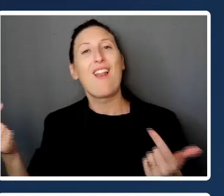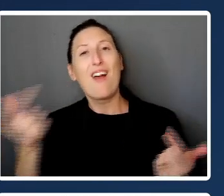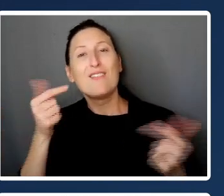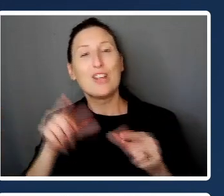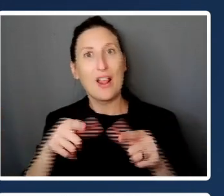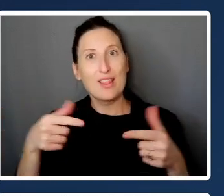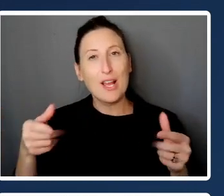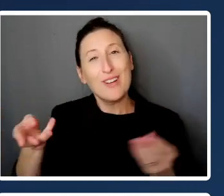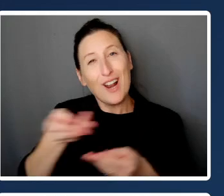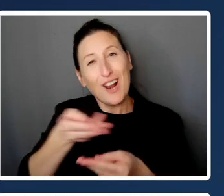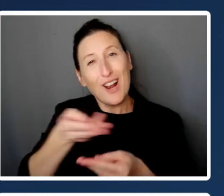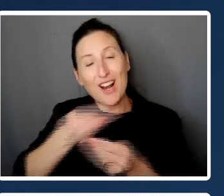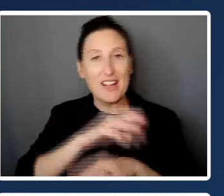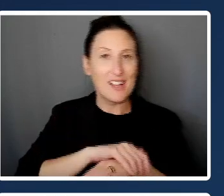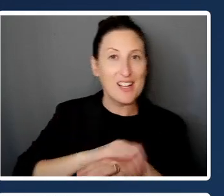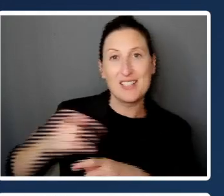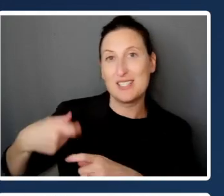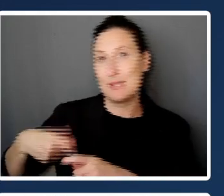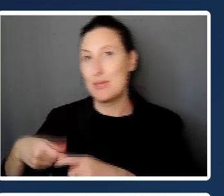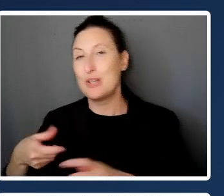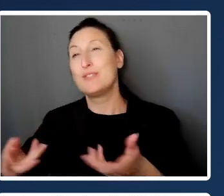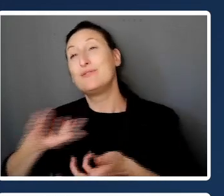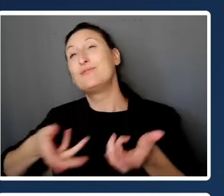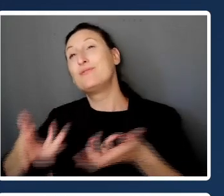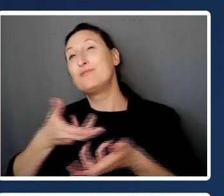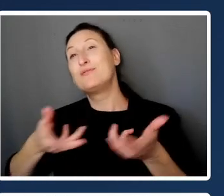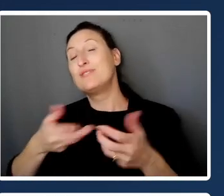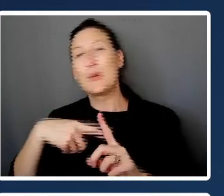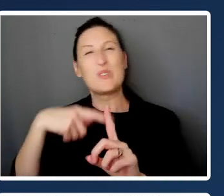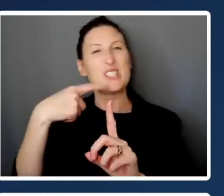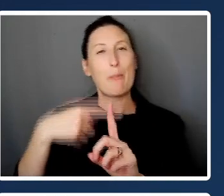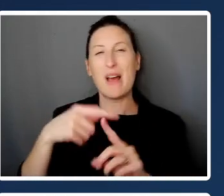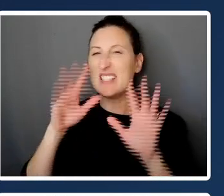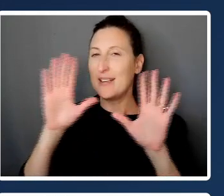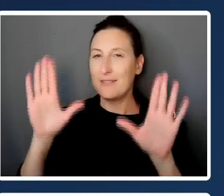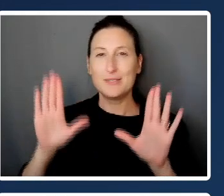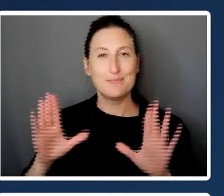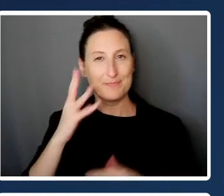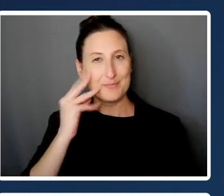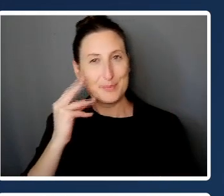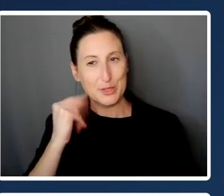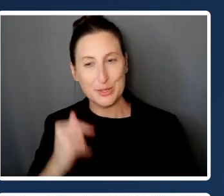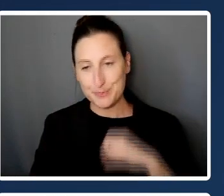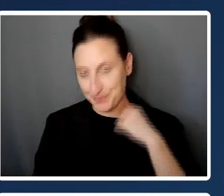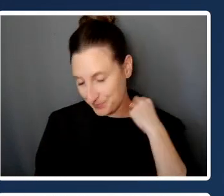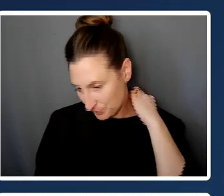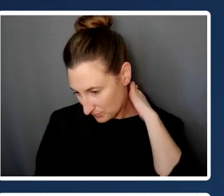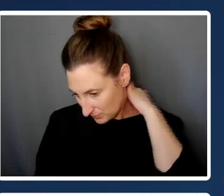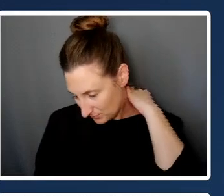Spanish just to end that experience on a really positive note. Next slide, please.